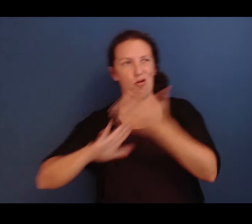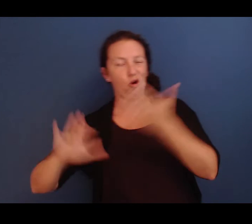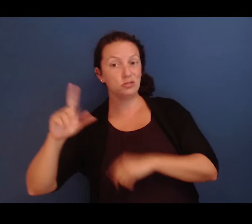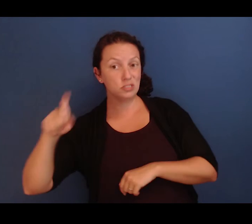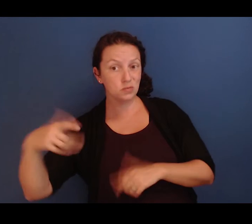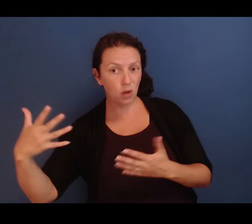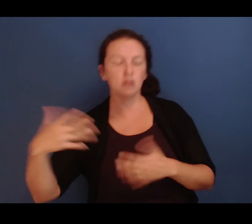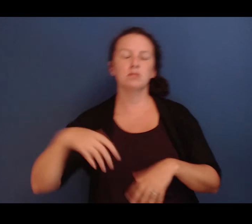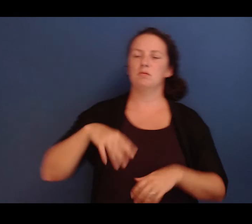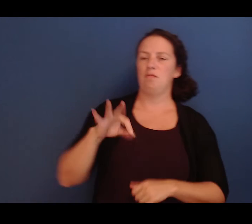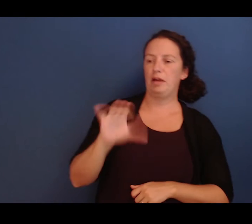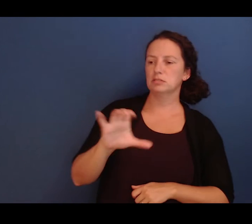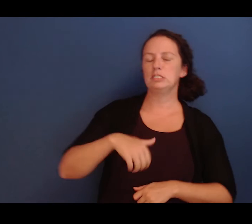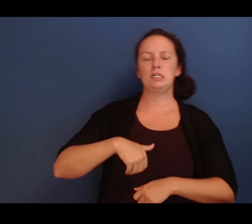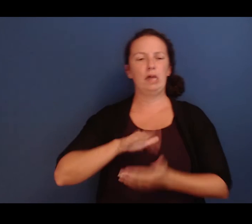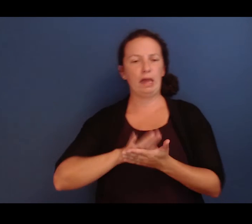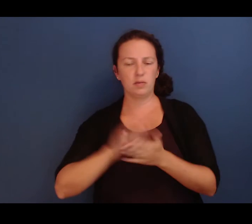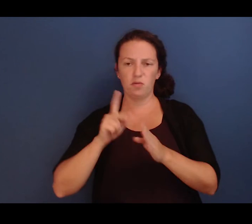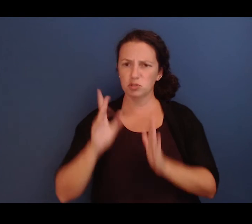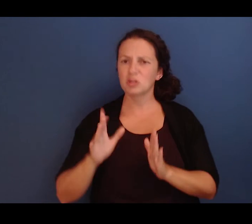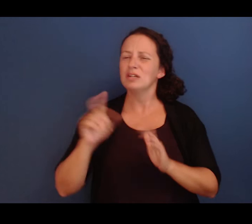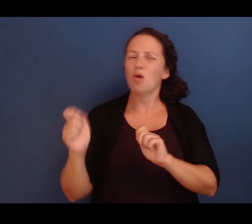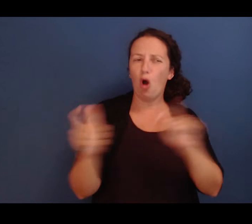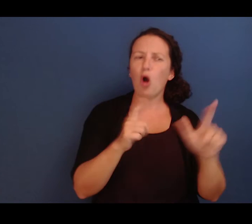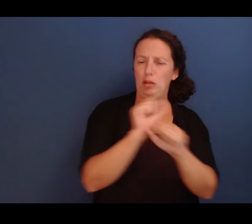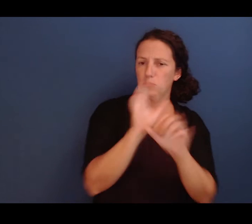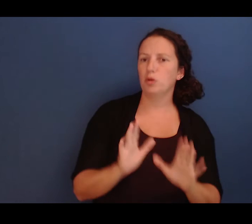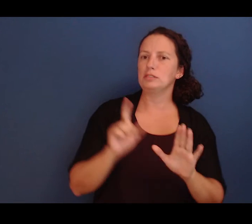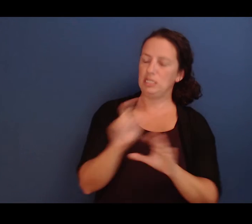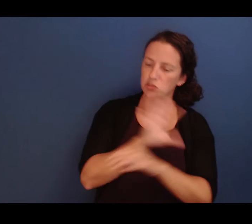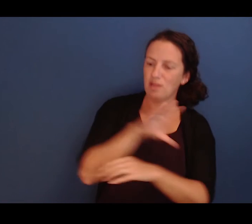academic professionals and all employees to have a seat at the table early on. So they're